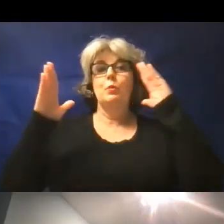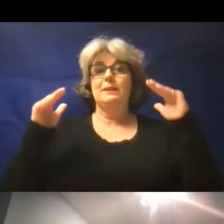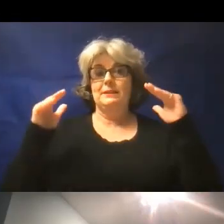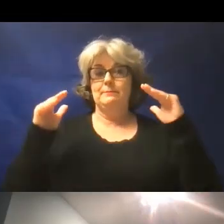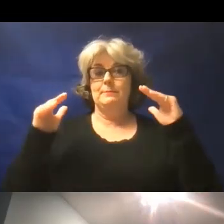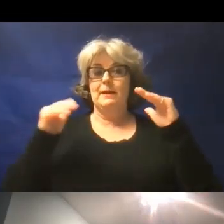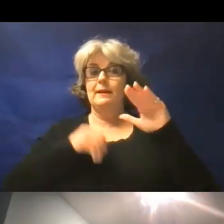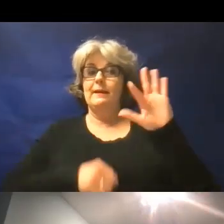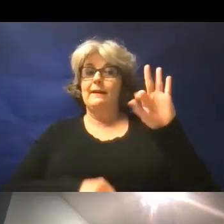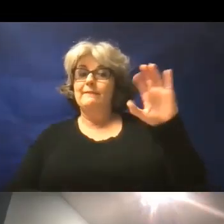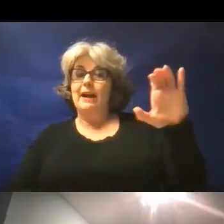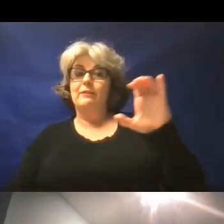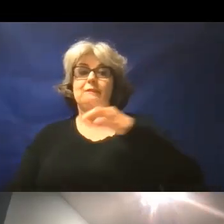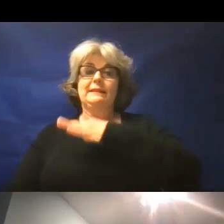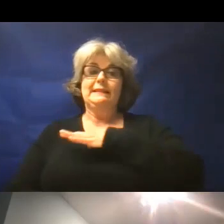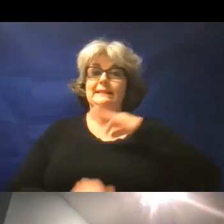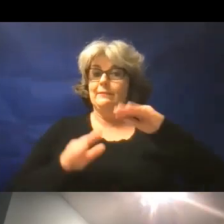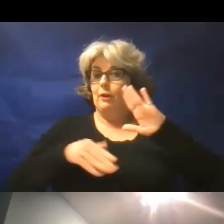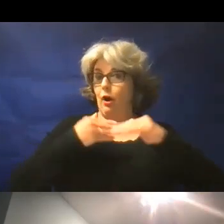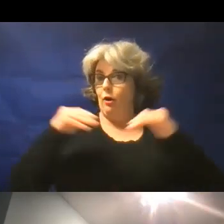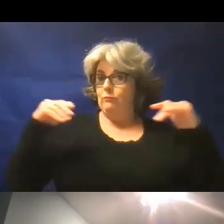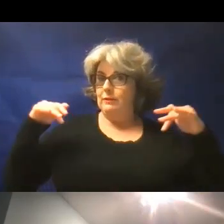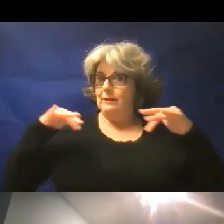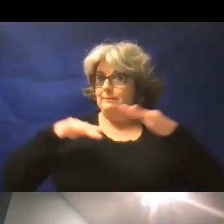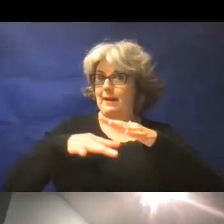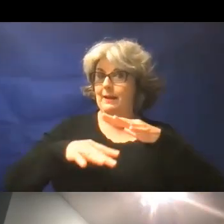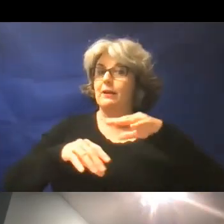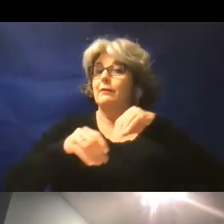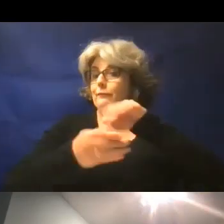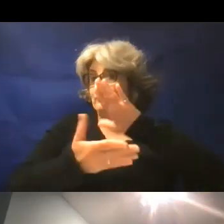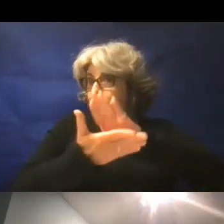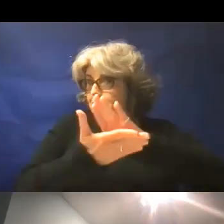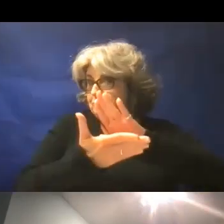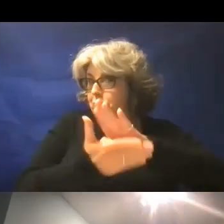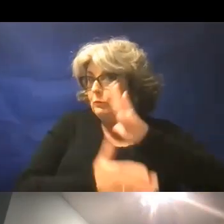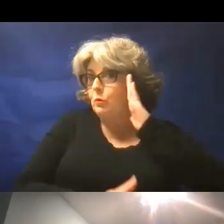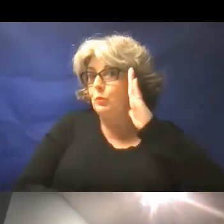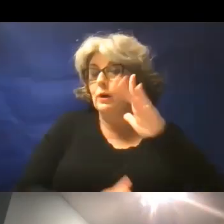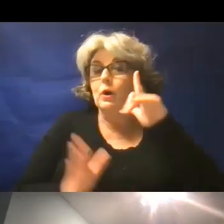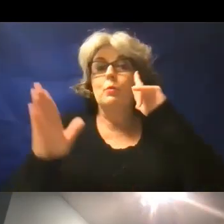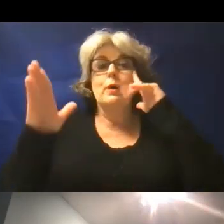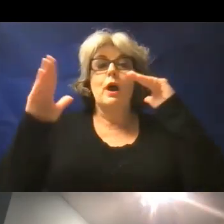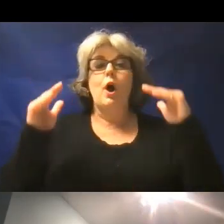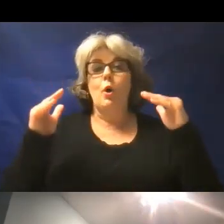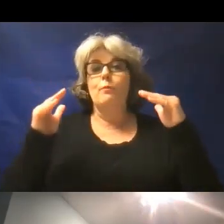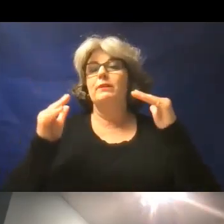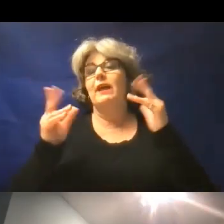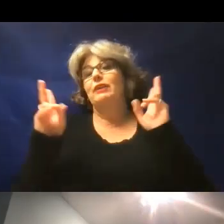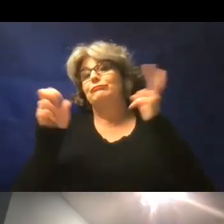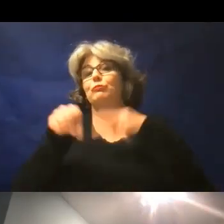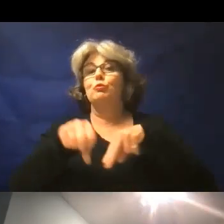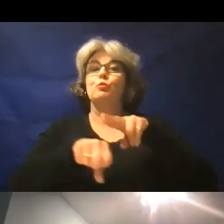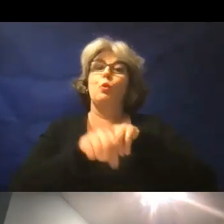and students return to campus for in-person this fall we're hoping for as normal a fall